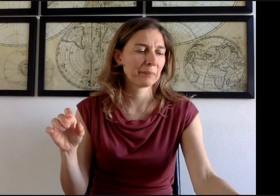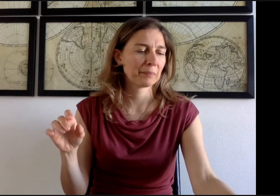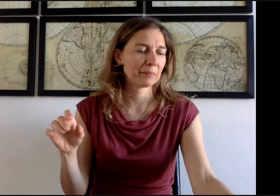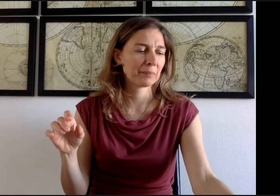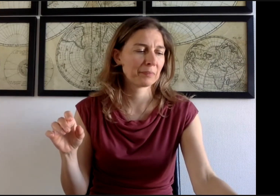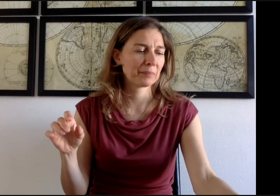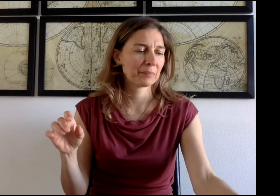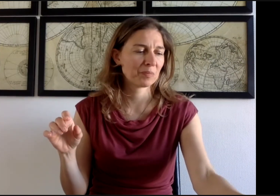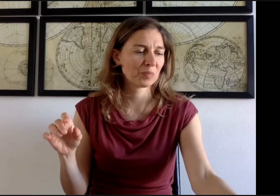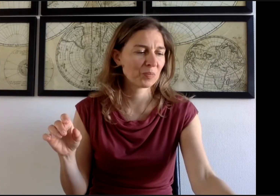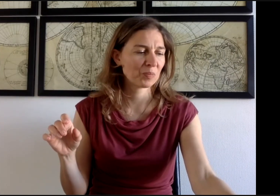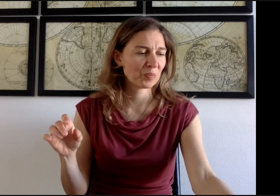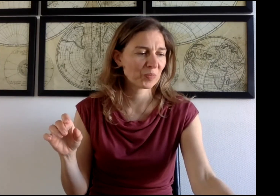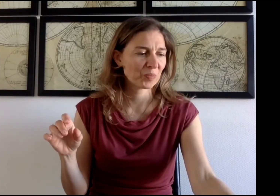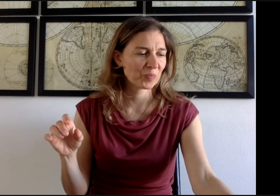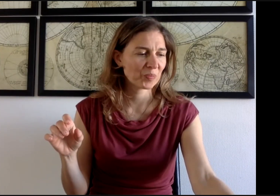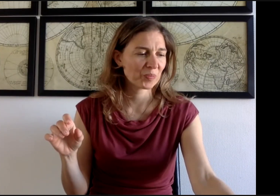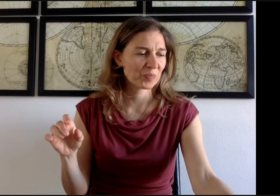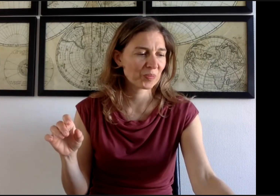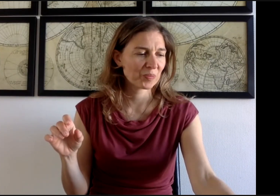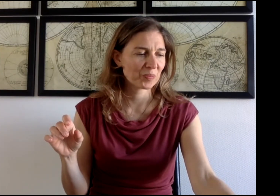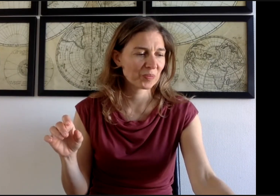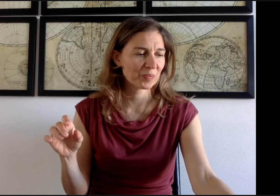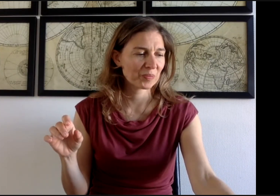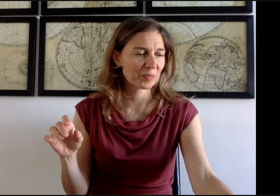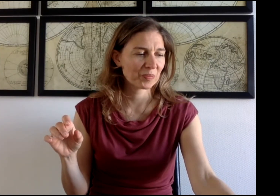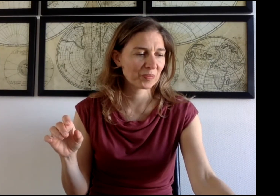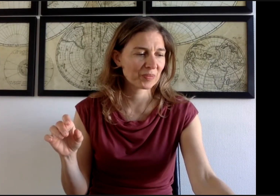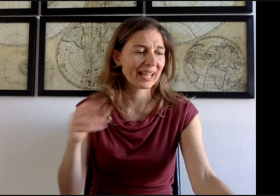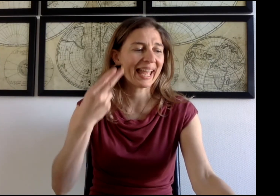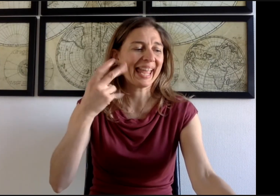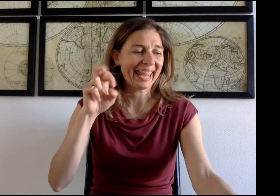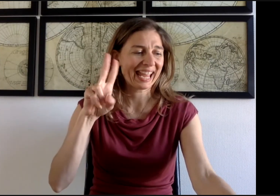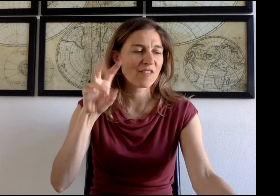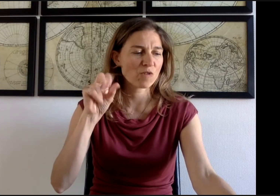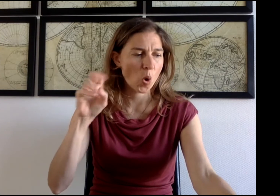I'm representing EURO CIU.